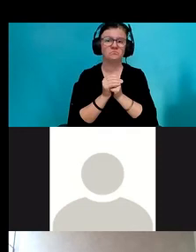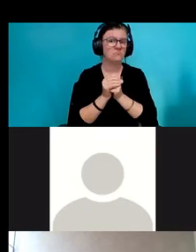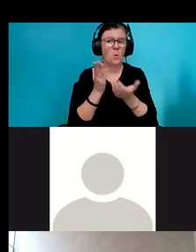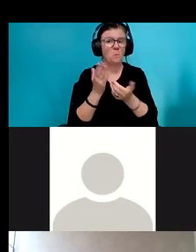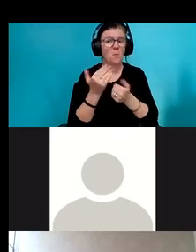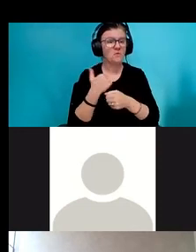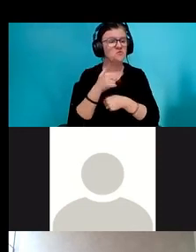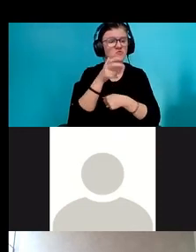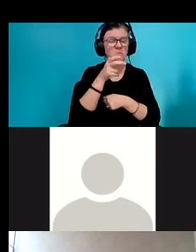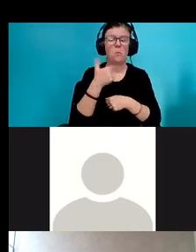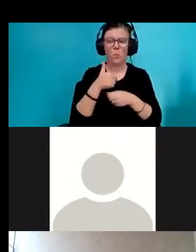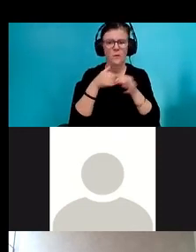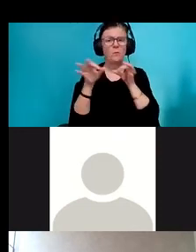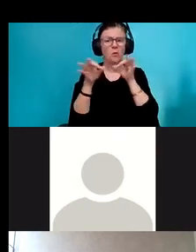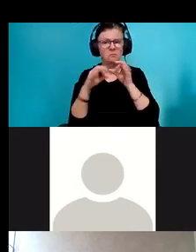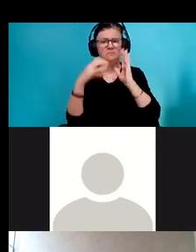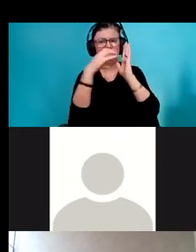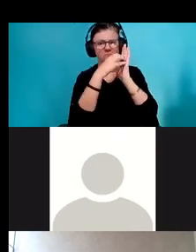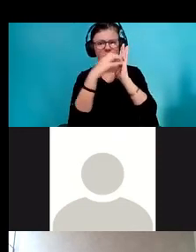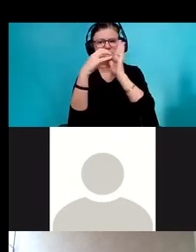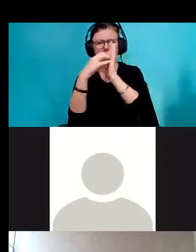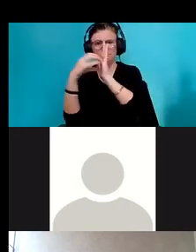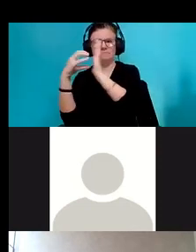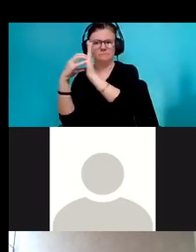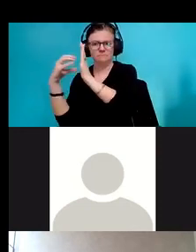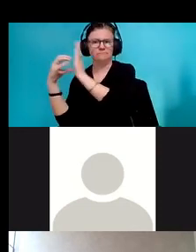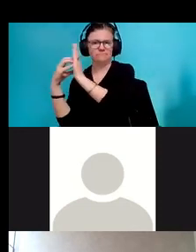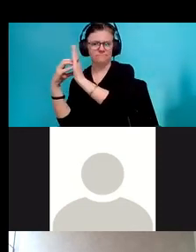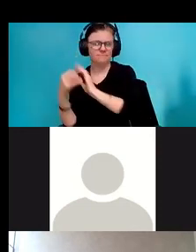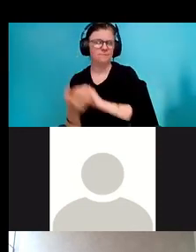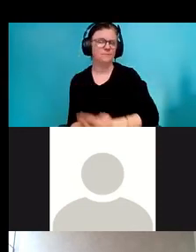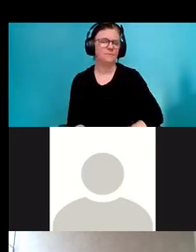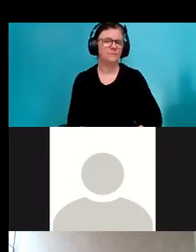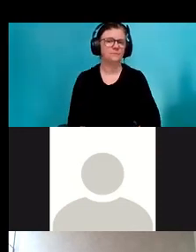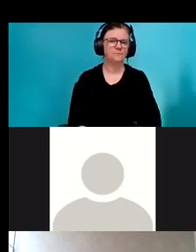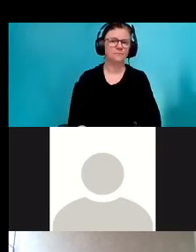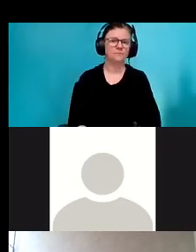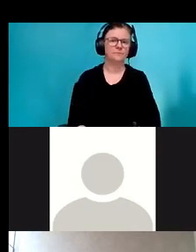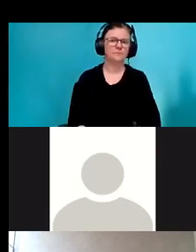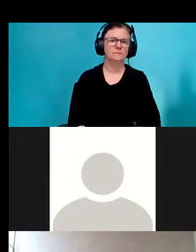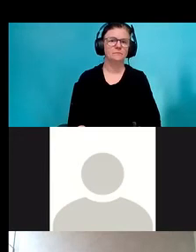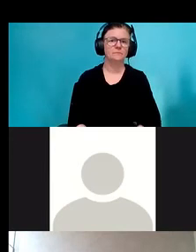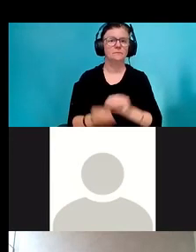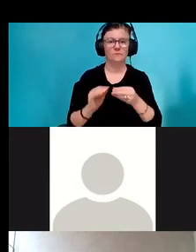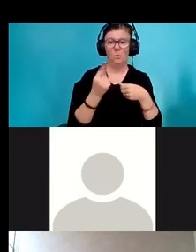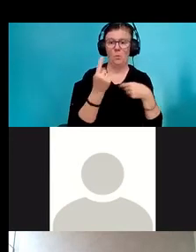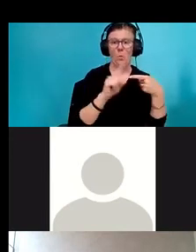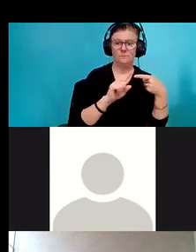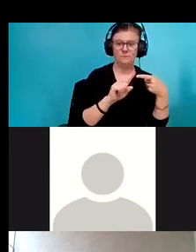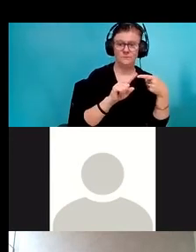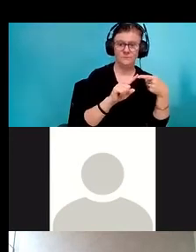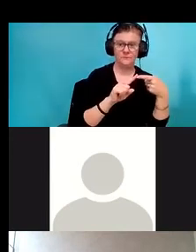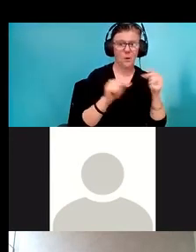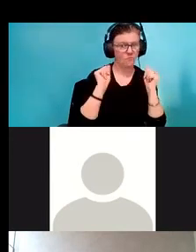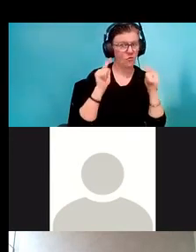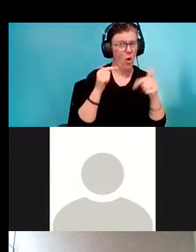us walk through these key narrative questions. So the first in the series, on every progress reporting form,